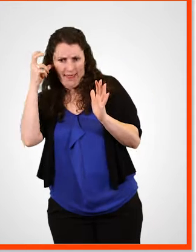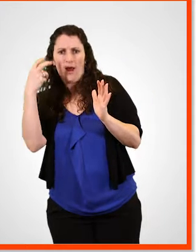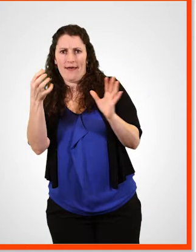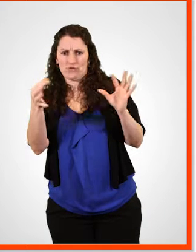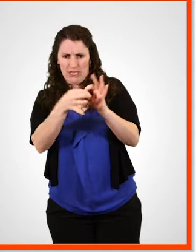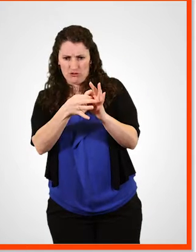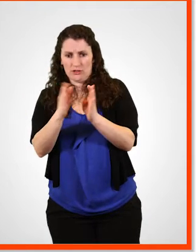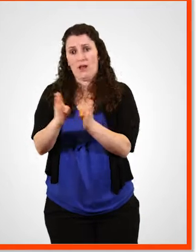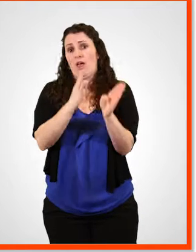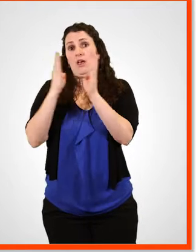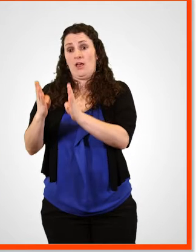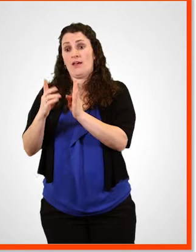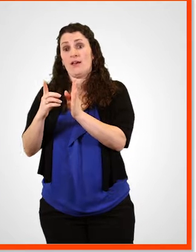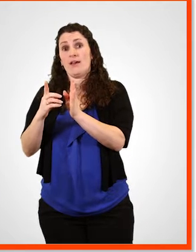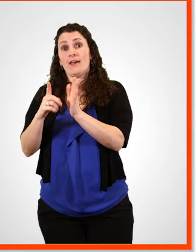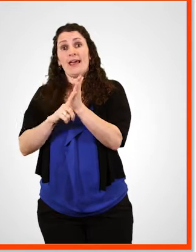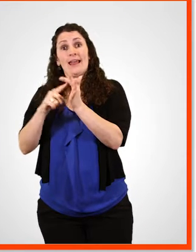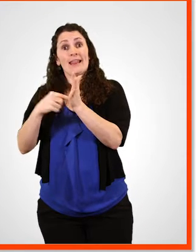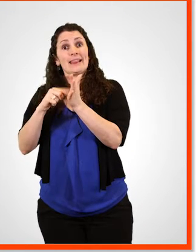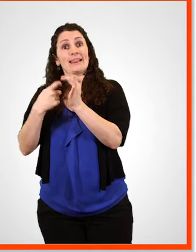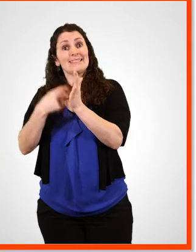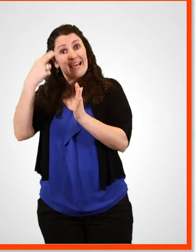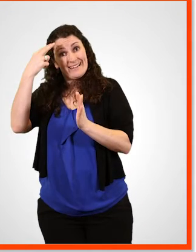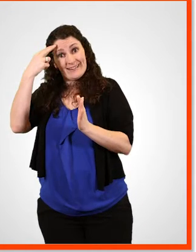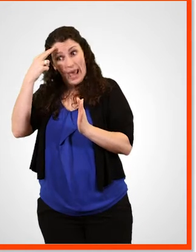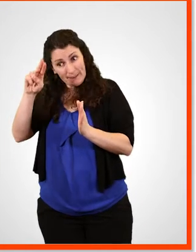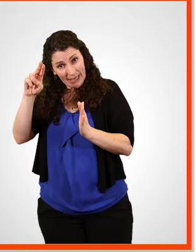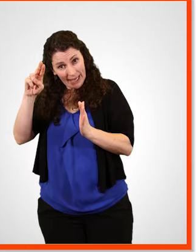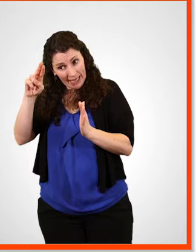Letter naming is another skill that we often assess with young children,